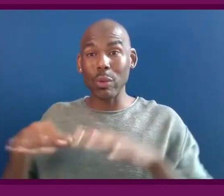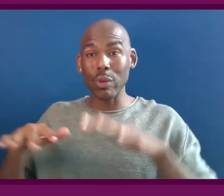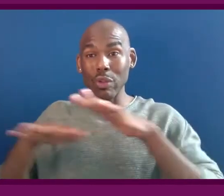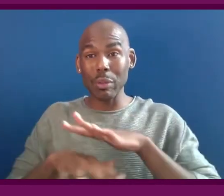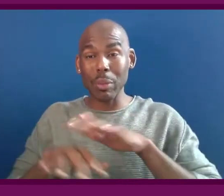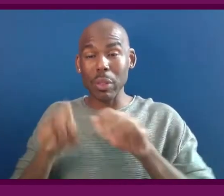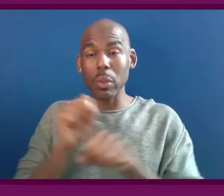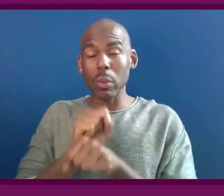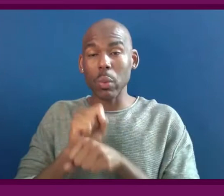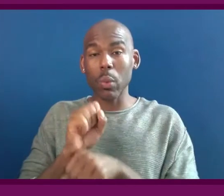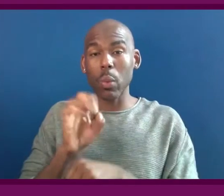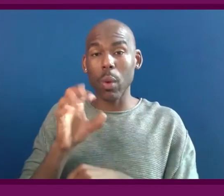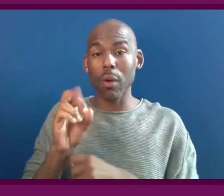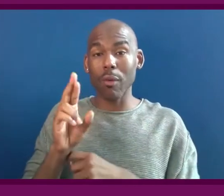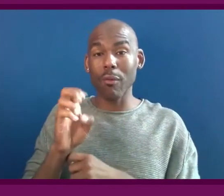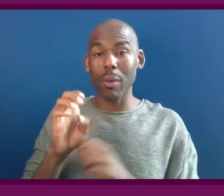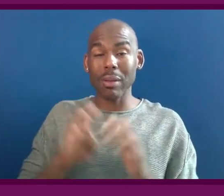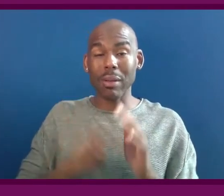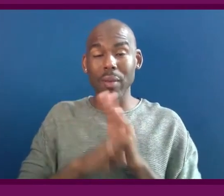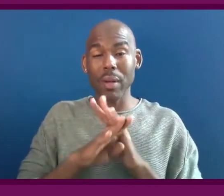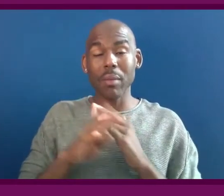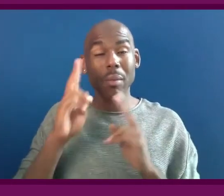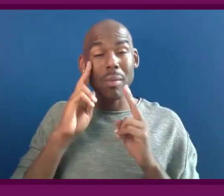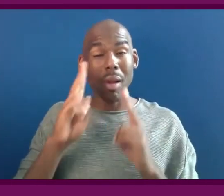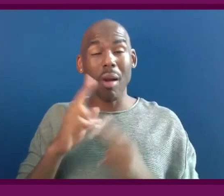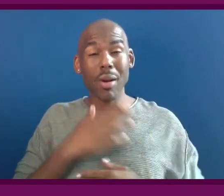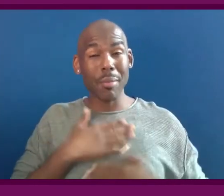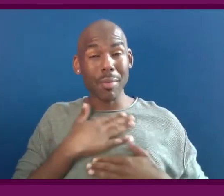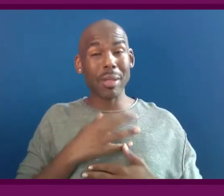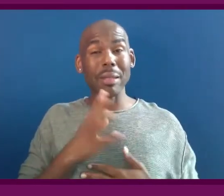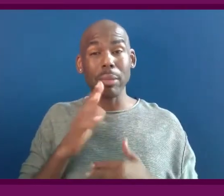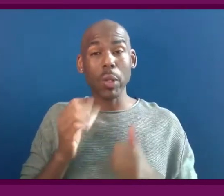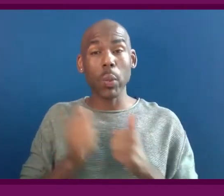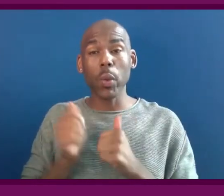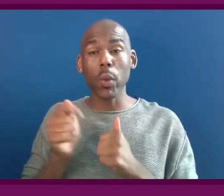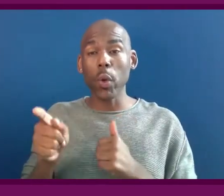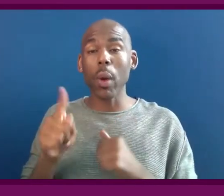But it was such an honor and a pleasure to speak with her about why unconscious bias,